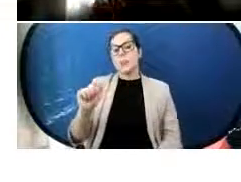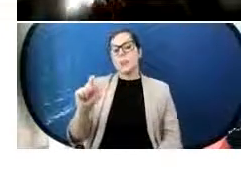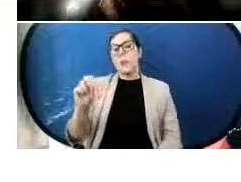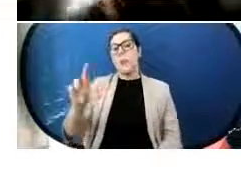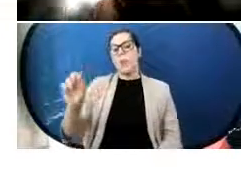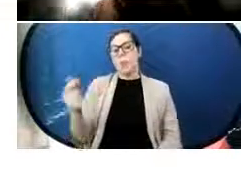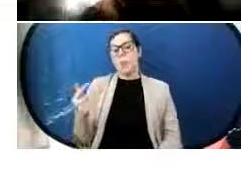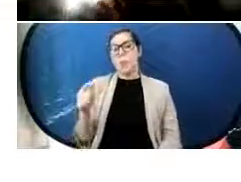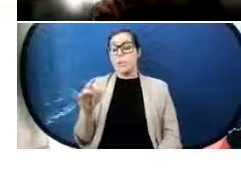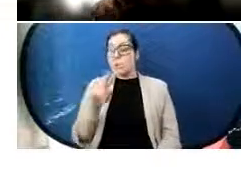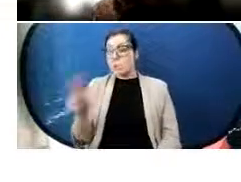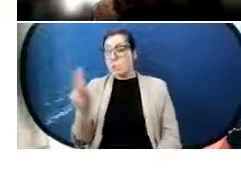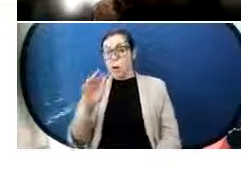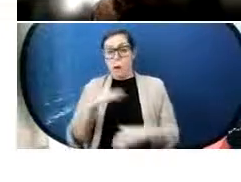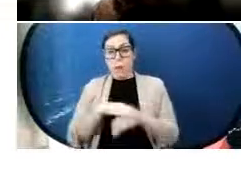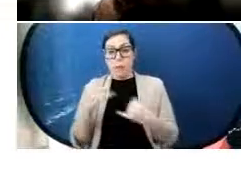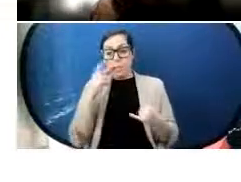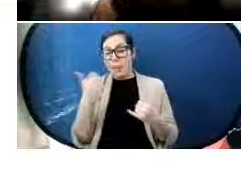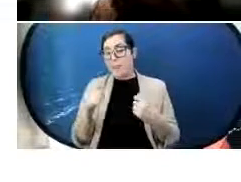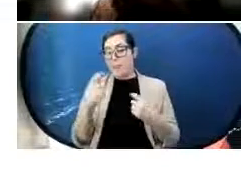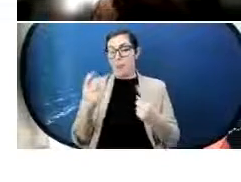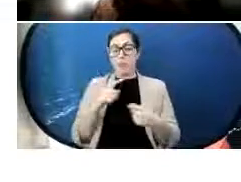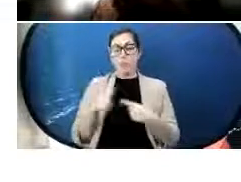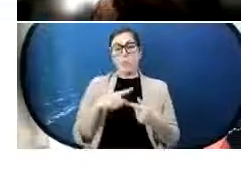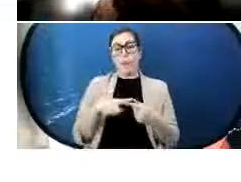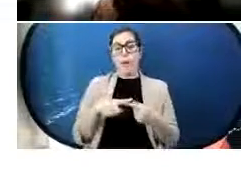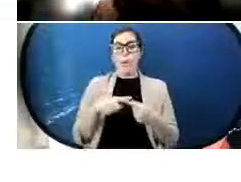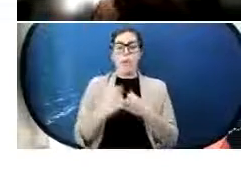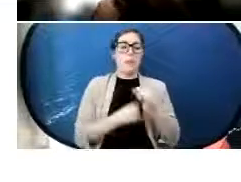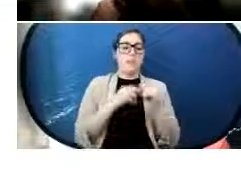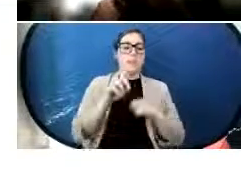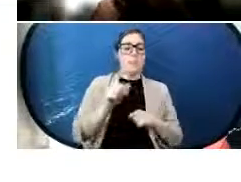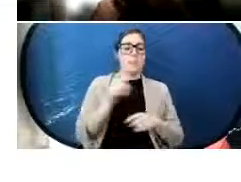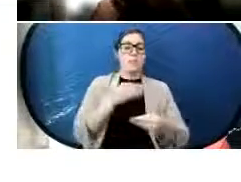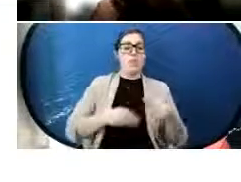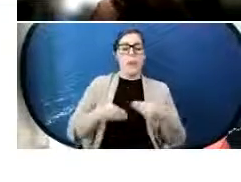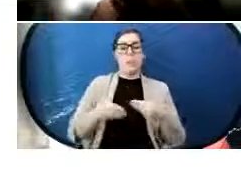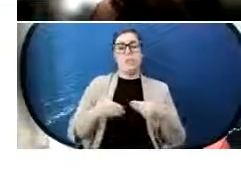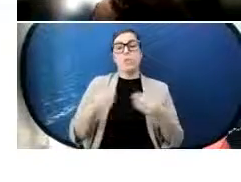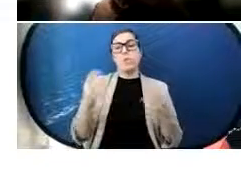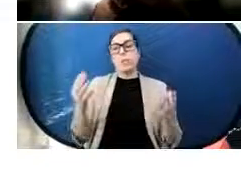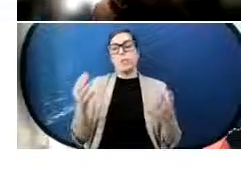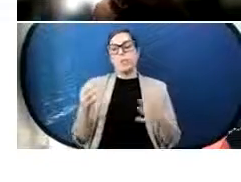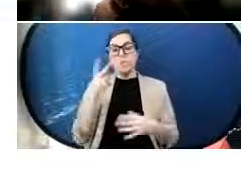about disability, international exchange and if you need more details, want more guidance, you can